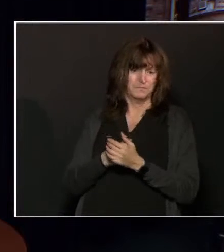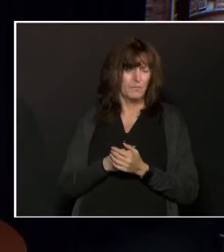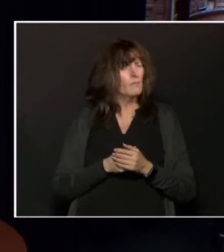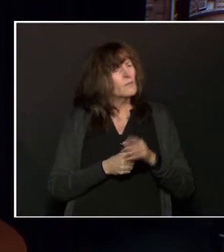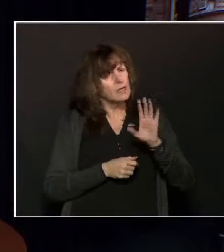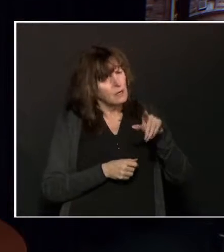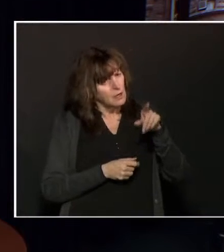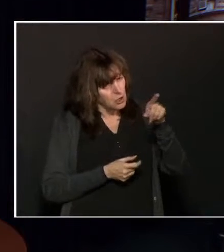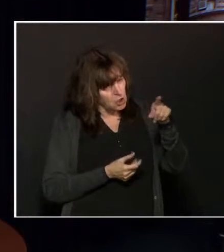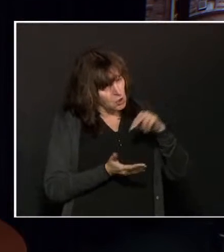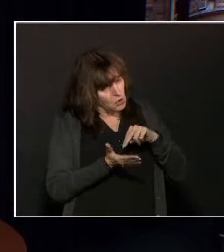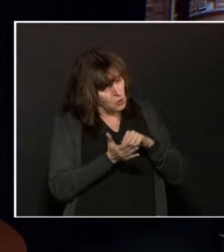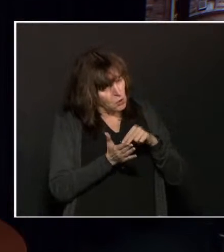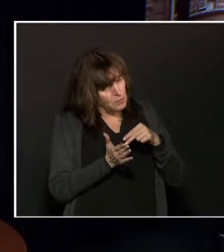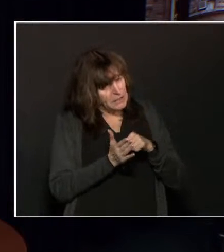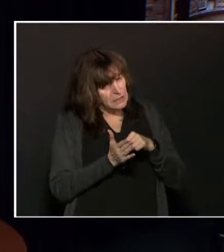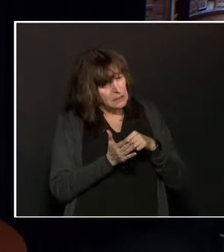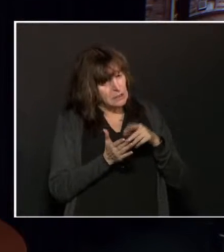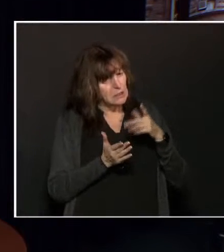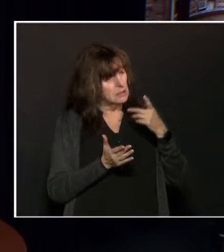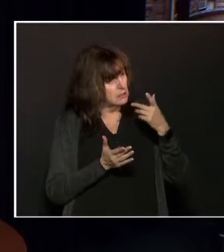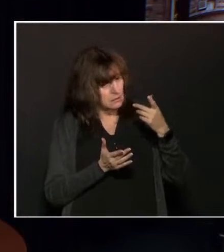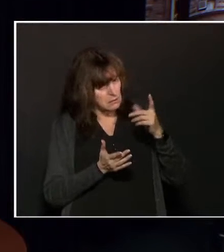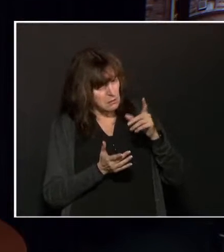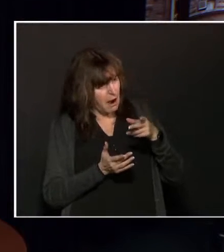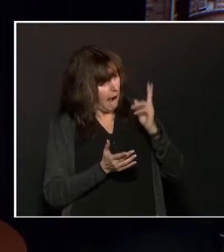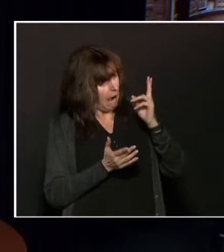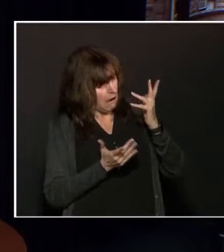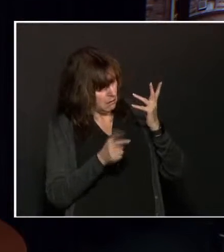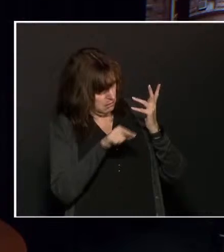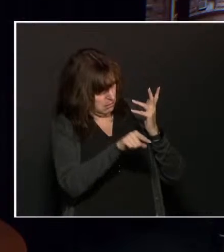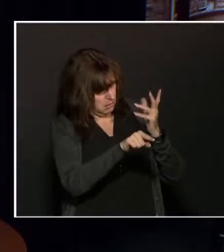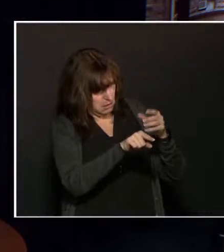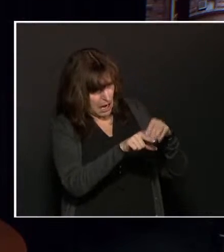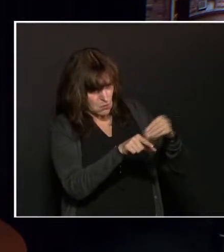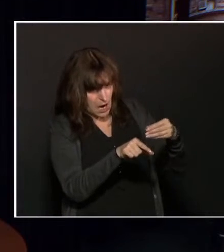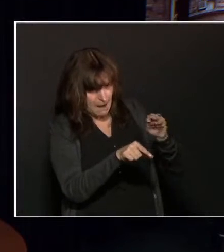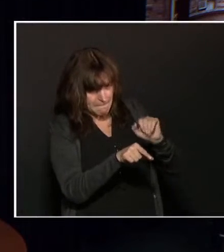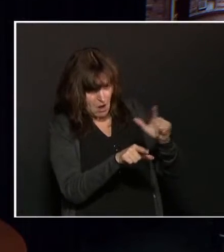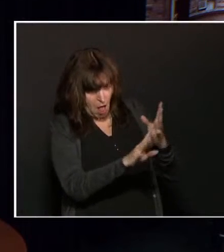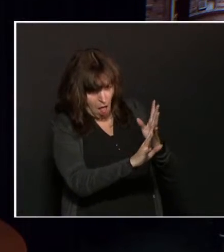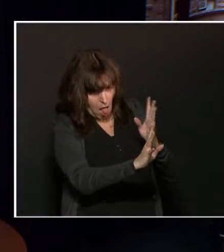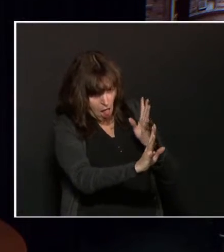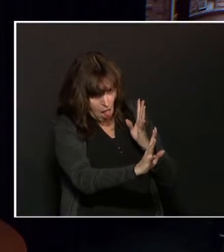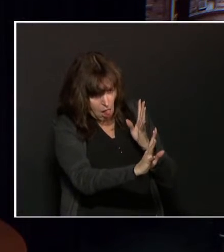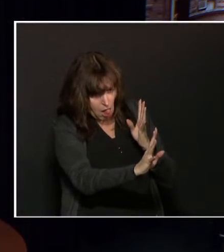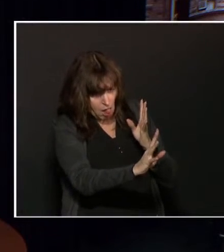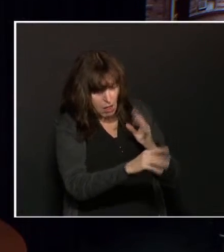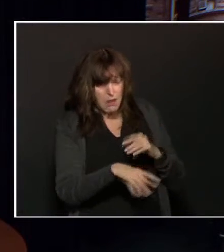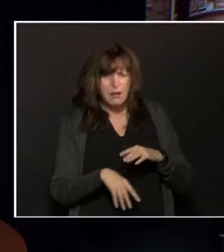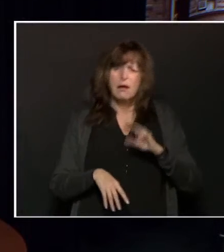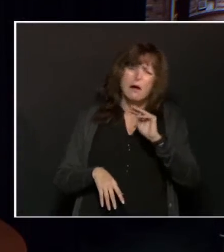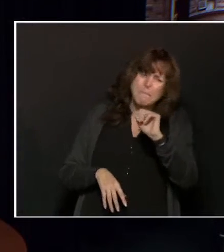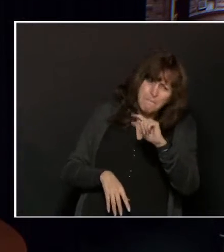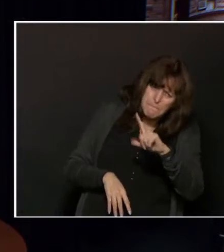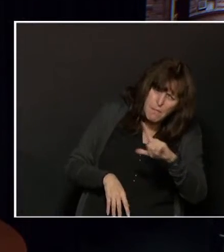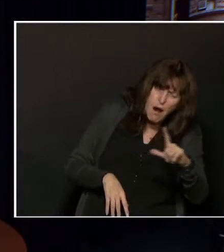LOCKDOWN BASED ON WHAT WE SAW IN AUSTIN IN LOCKDOWN BASED ON WHAT WE SAW IN AUSTIN IN AUSTRALIA AUSTIN IN AUSTRALIA AND IN FRANCE AUSTIN IN AUSTRALIA AND FRANCE CASES AUSTIN IN AUSTRALIA AND FRANCE CASES WILL